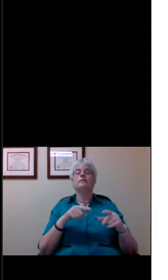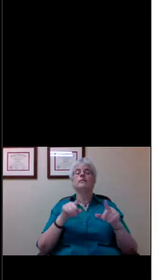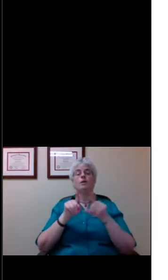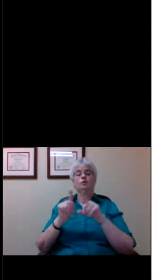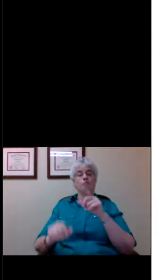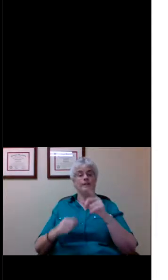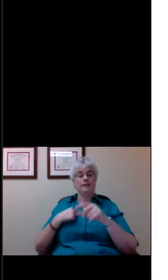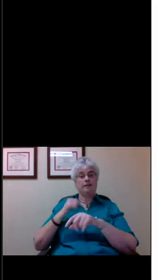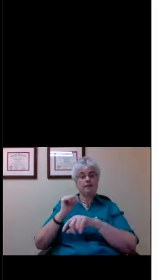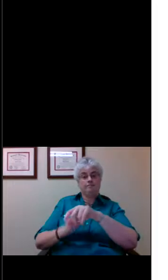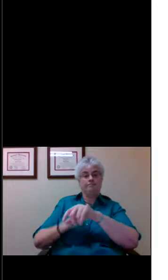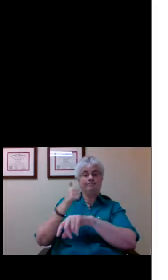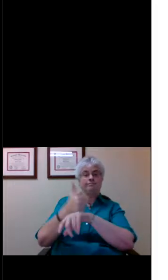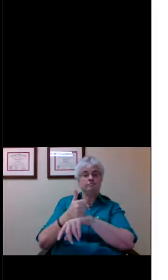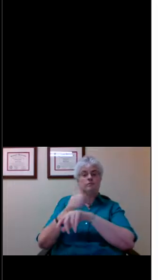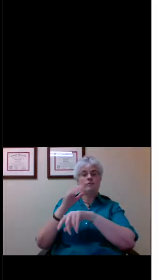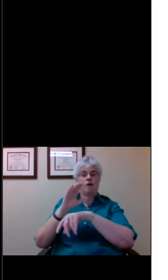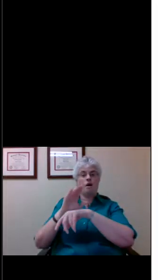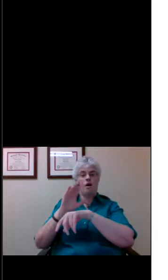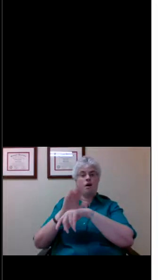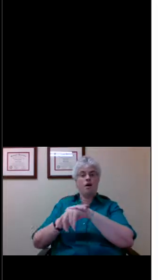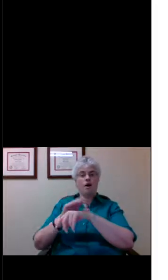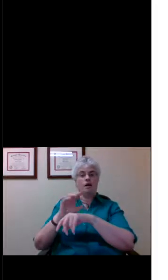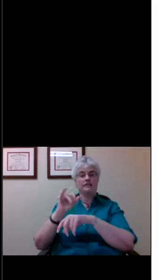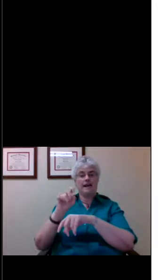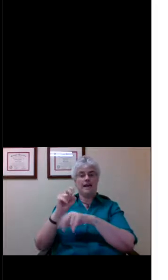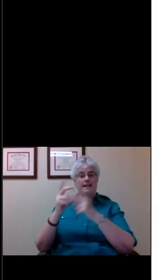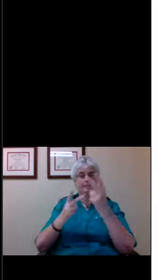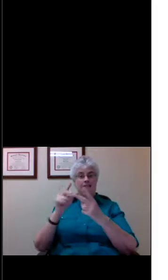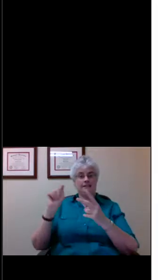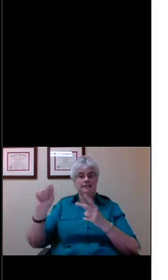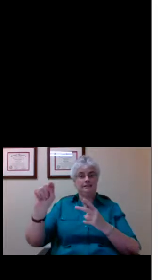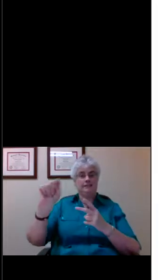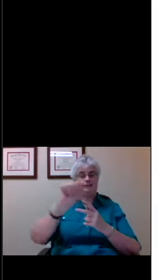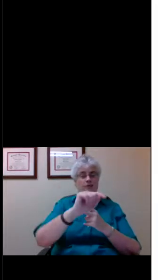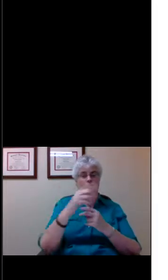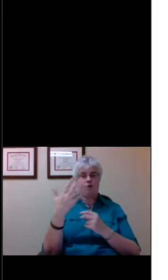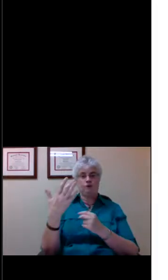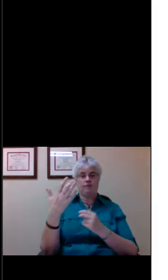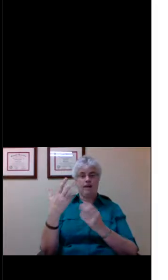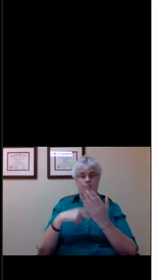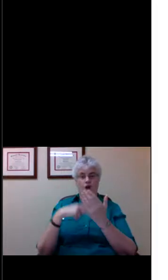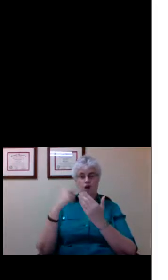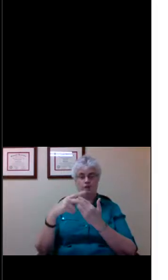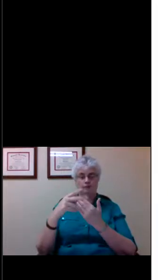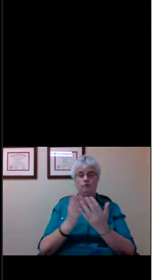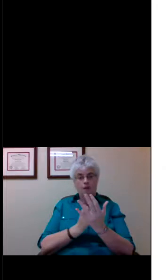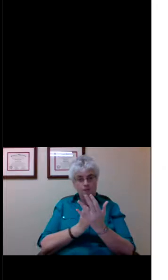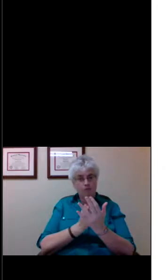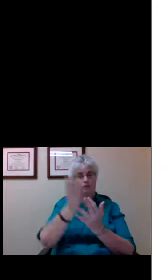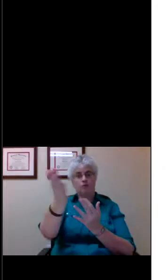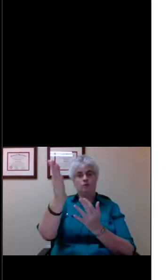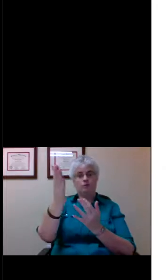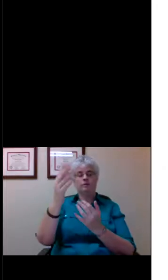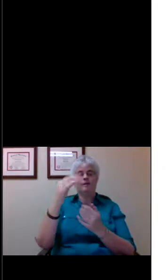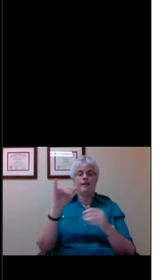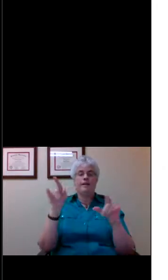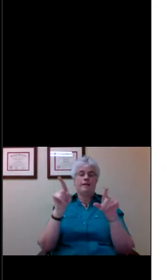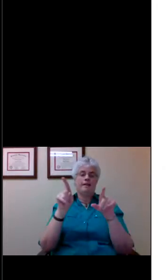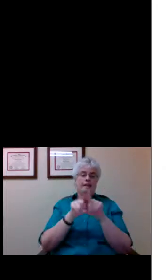analyze that. We also established on-site visits for those five programs and we